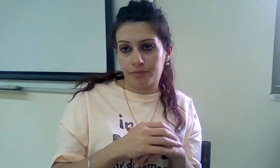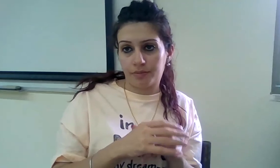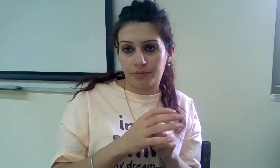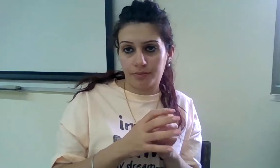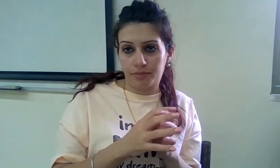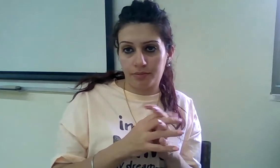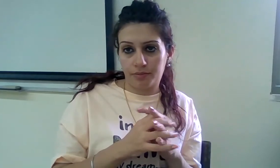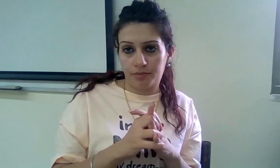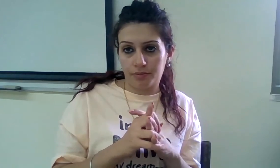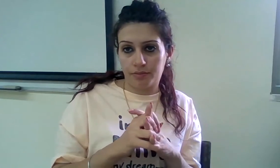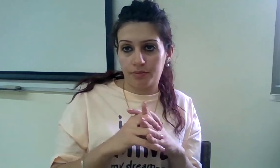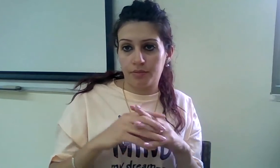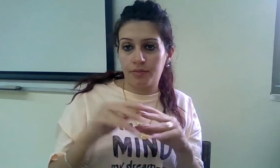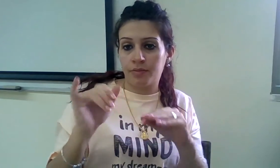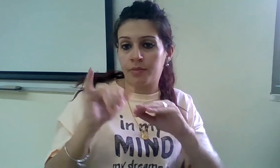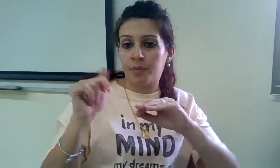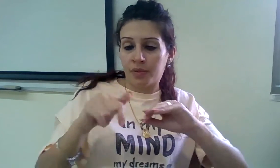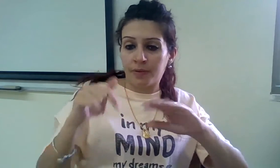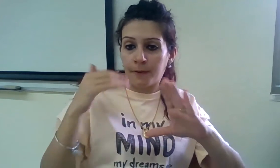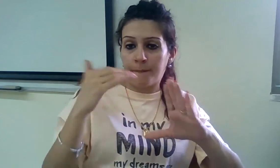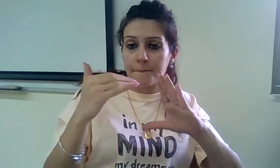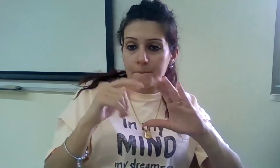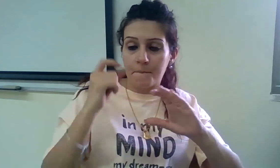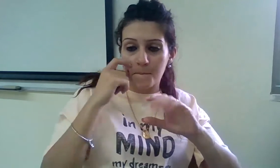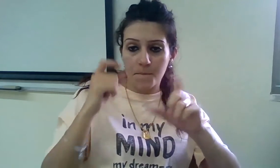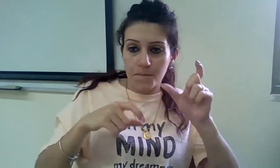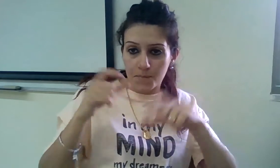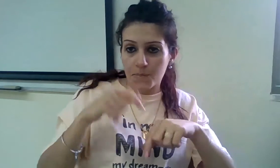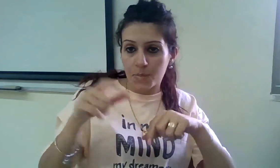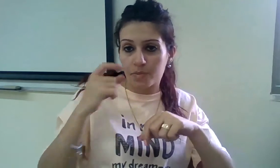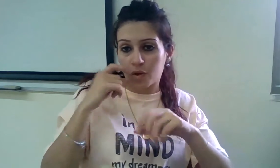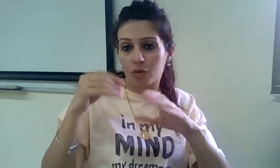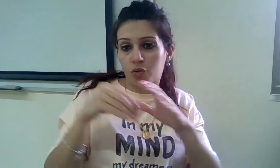And if activities based on a daily task at home are effective for others,